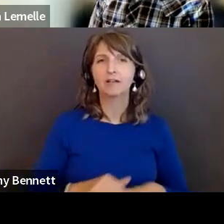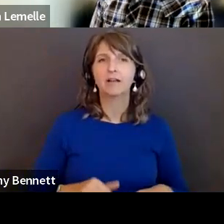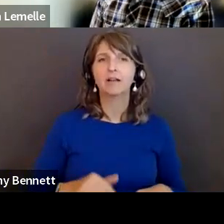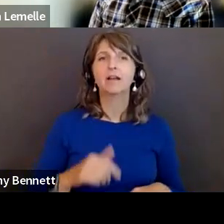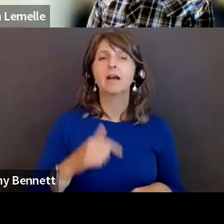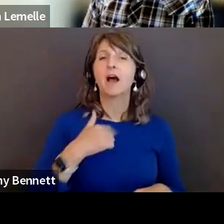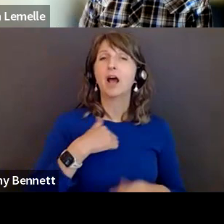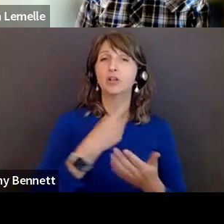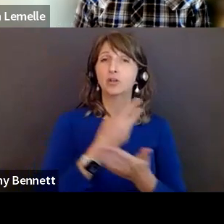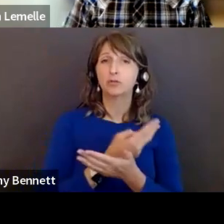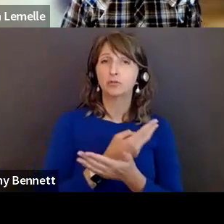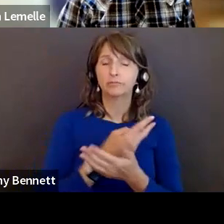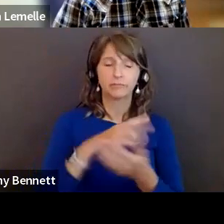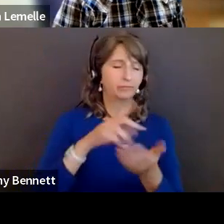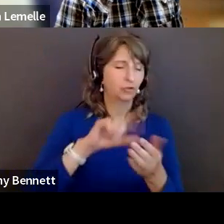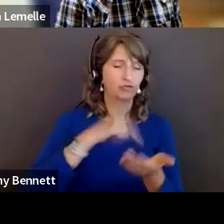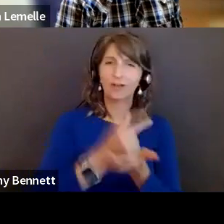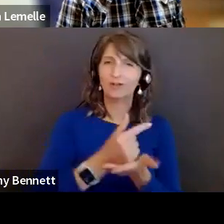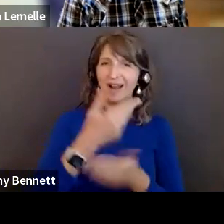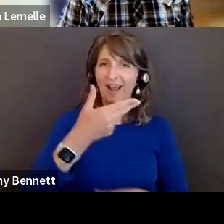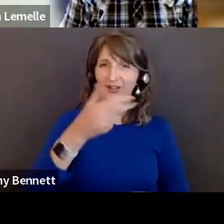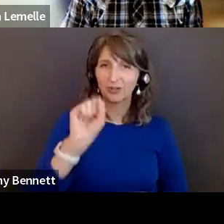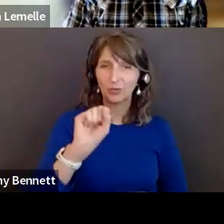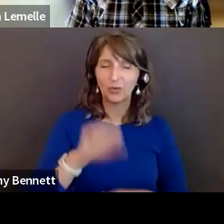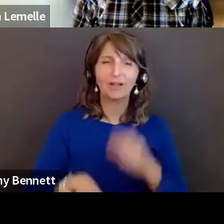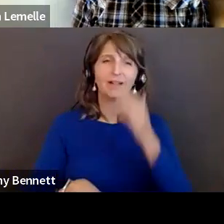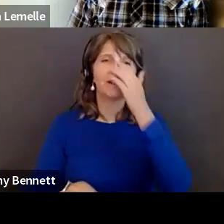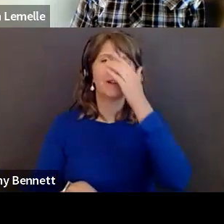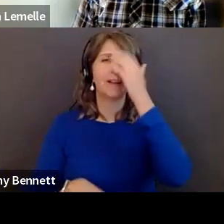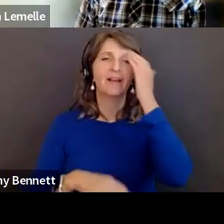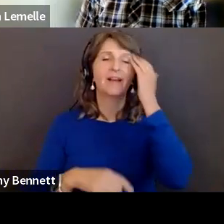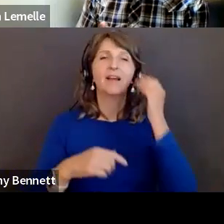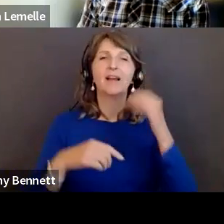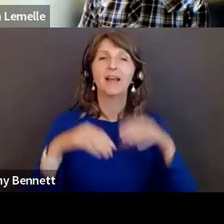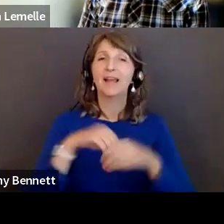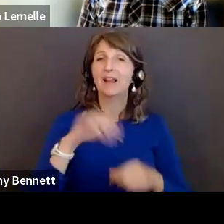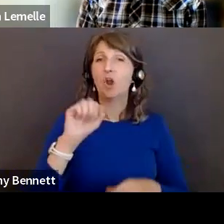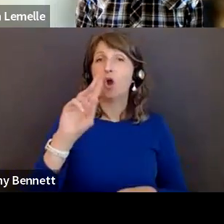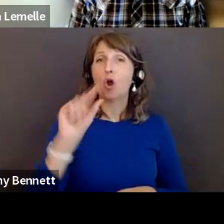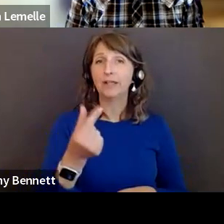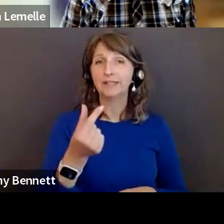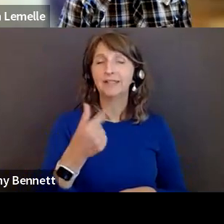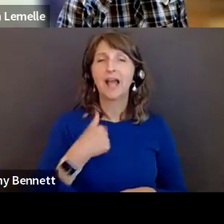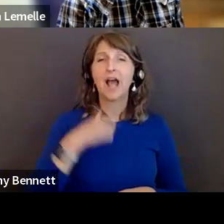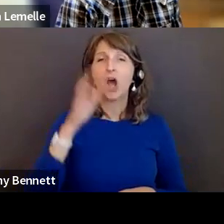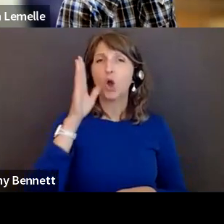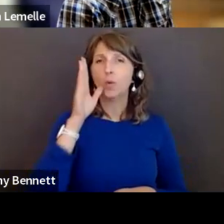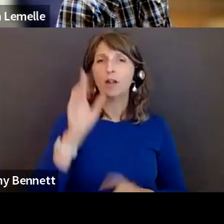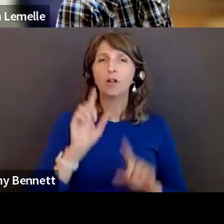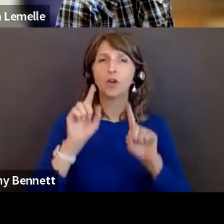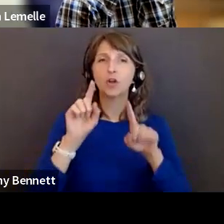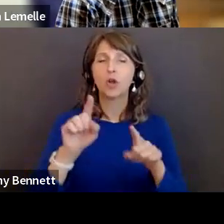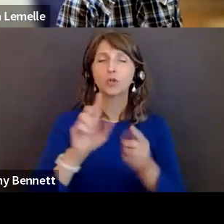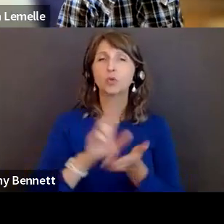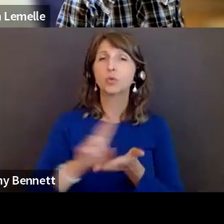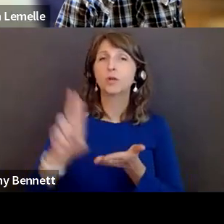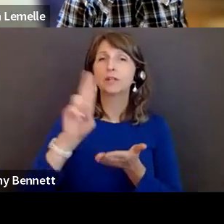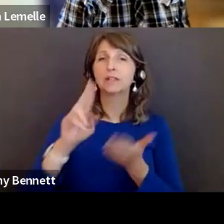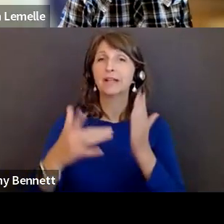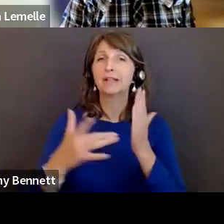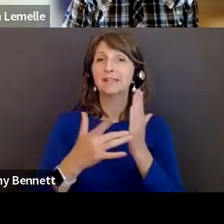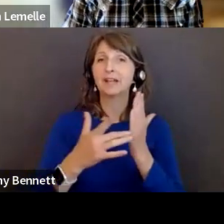And and I'm actually In August, I'm gonna be attending Universal Technical Institute in Houston and in North Carolina.